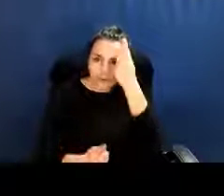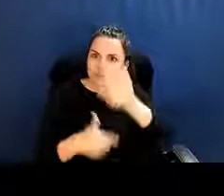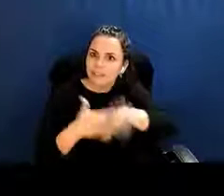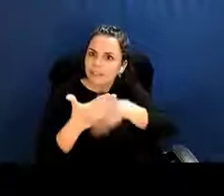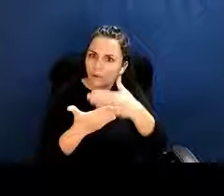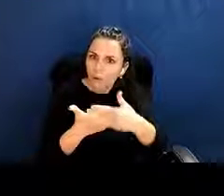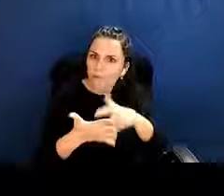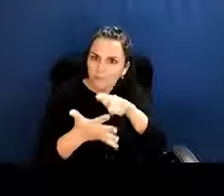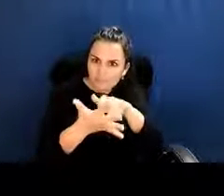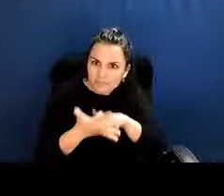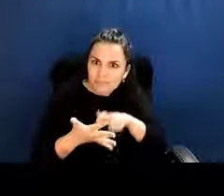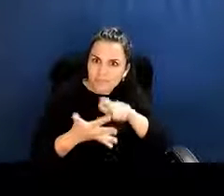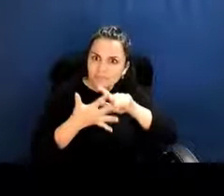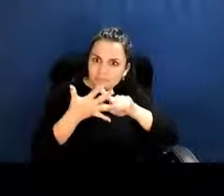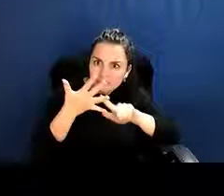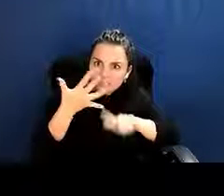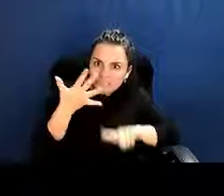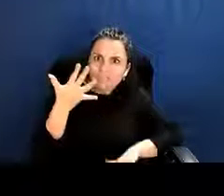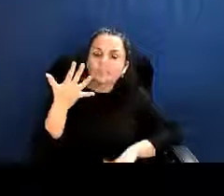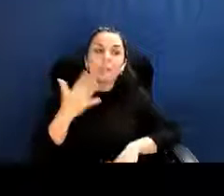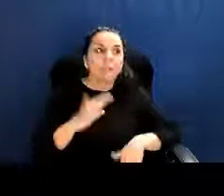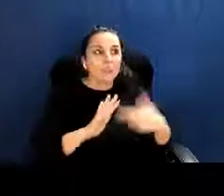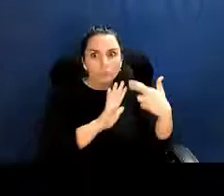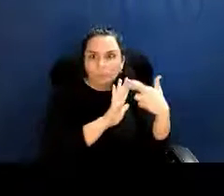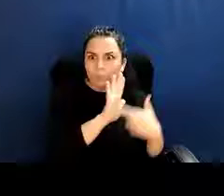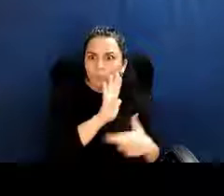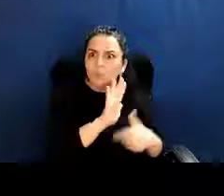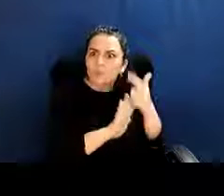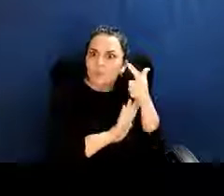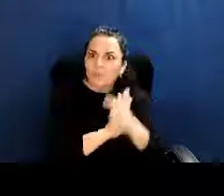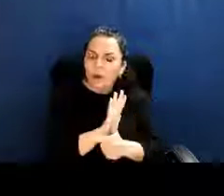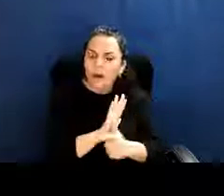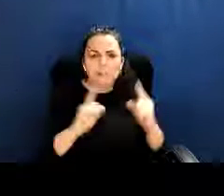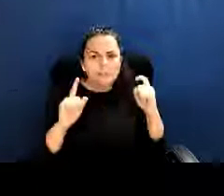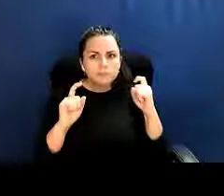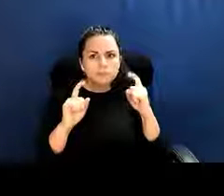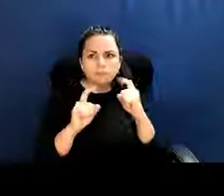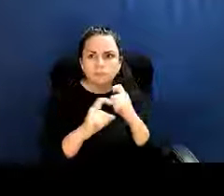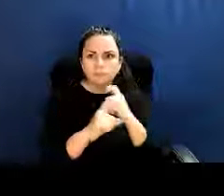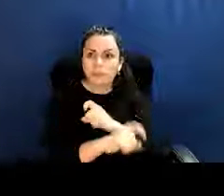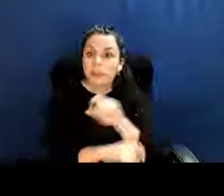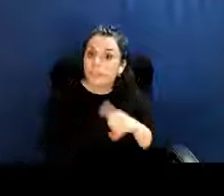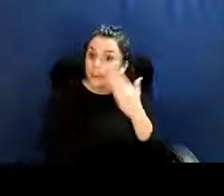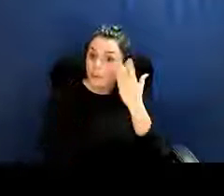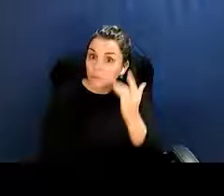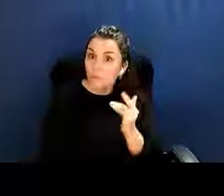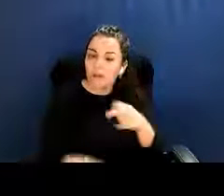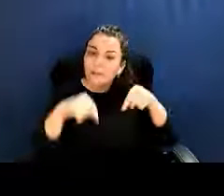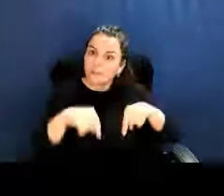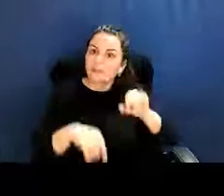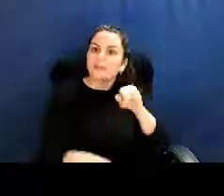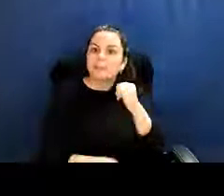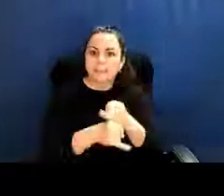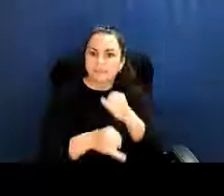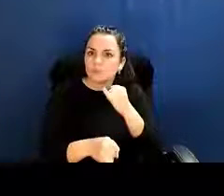as they're written in the regulations. That is the reason why institutions generally would not let their investigators